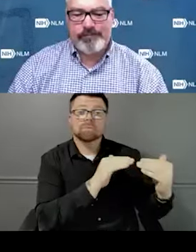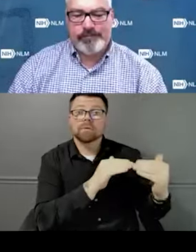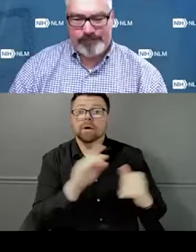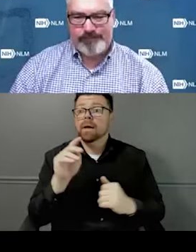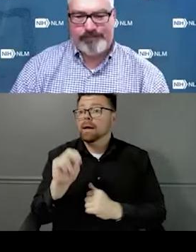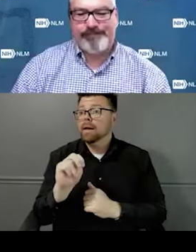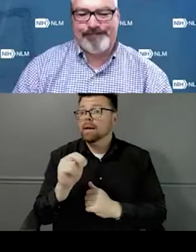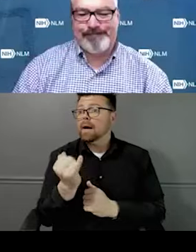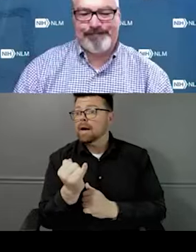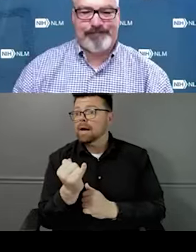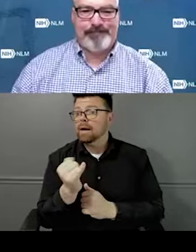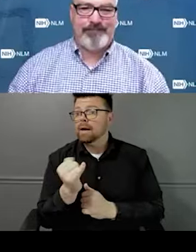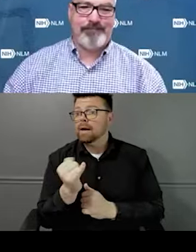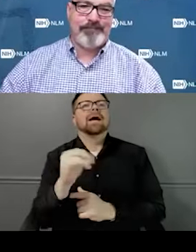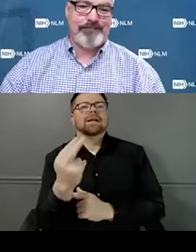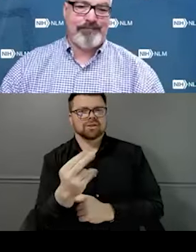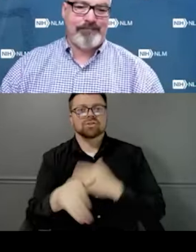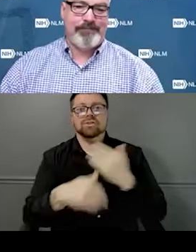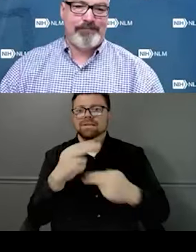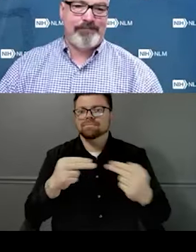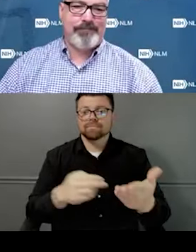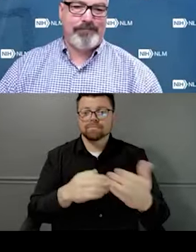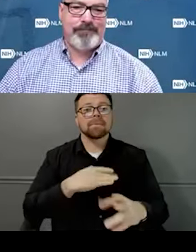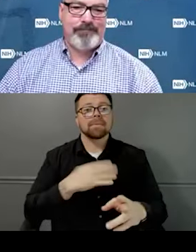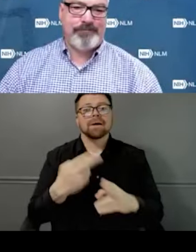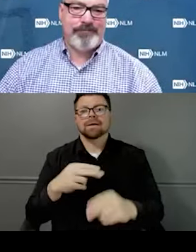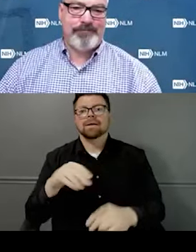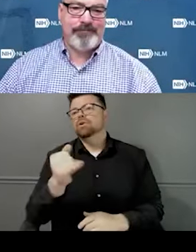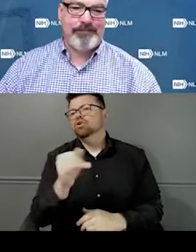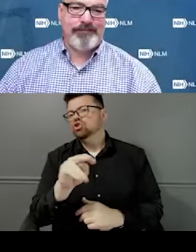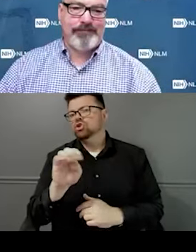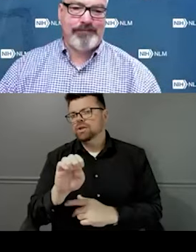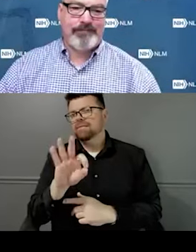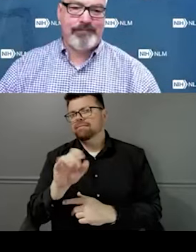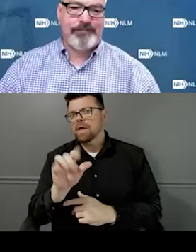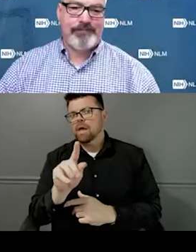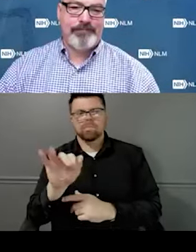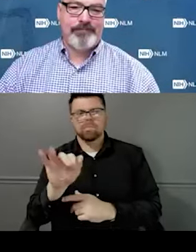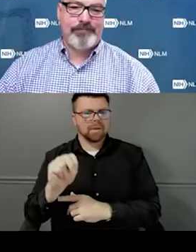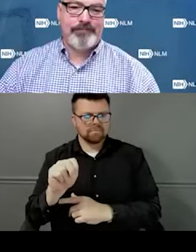Next slide. My name is Jean Feldman. I'm head of the Policy Office and